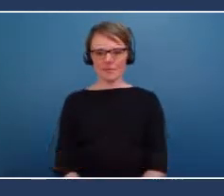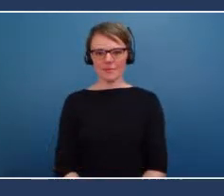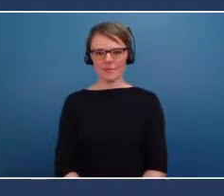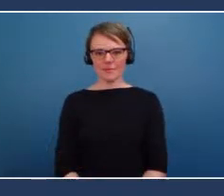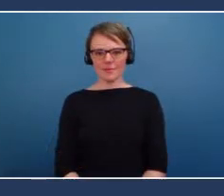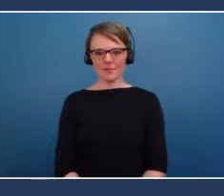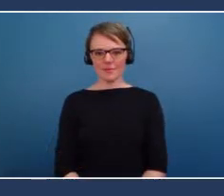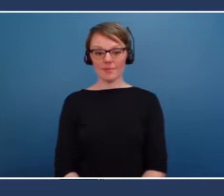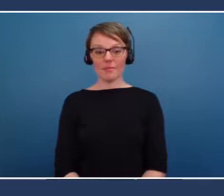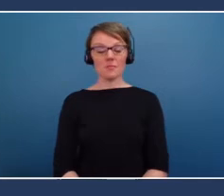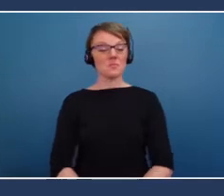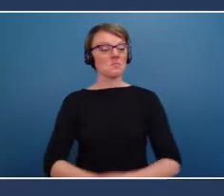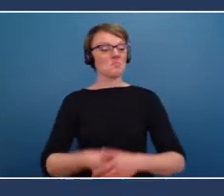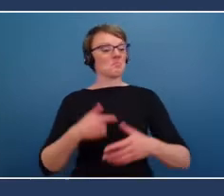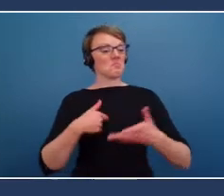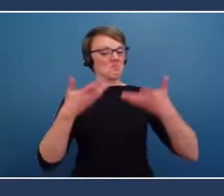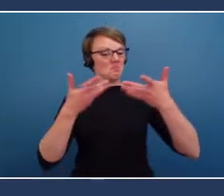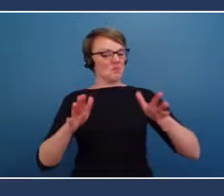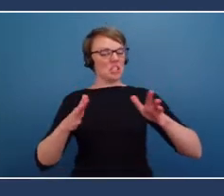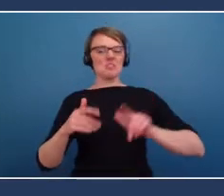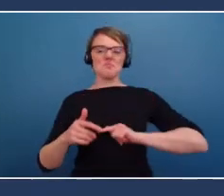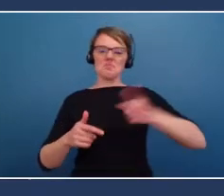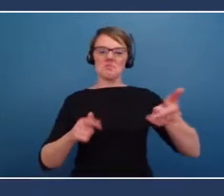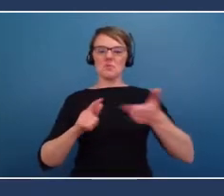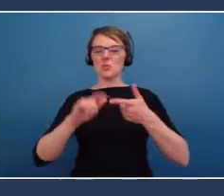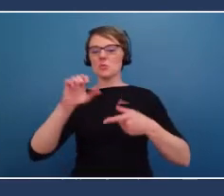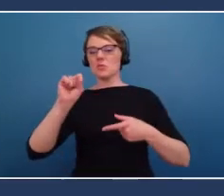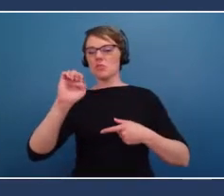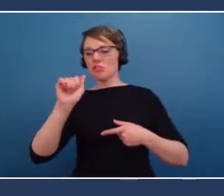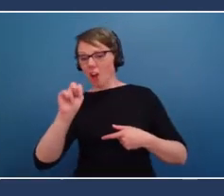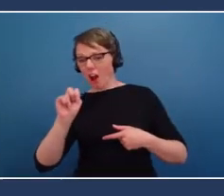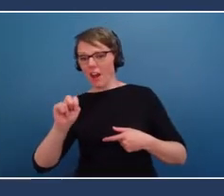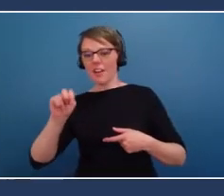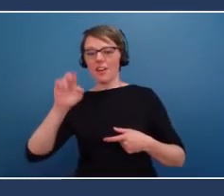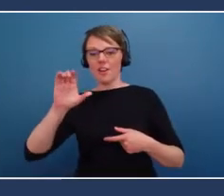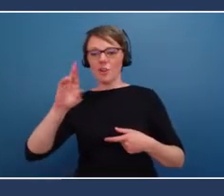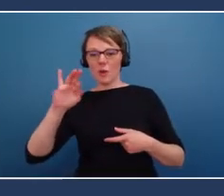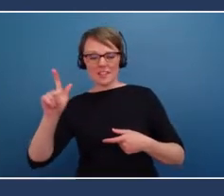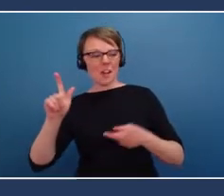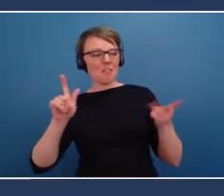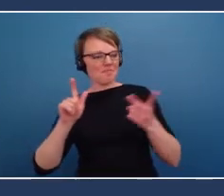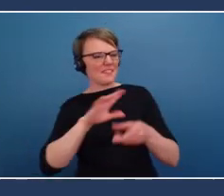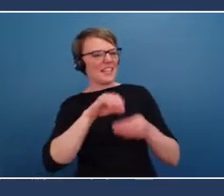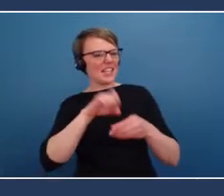With that, I am going to hand back to Sean and Crystal in the studio. Thanks so much for your time. I will see you back in the Q and A later.